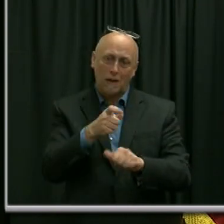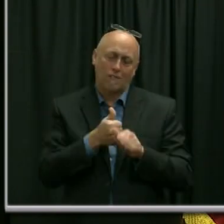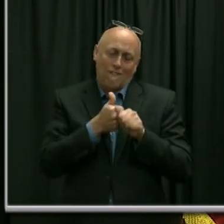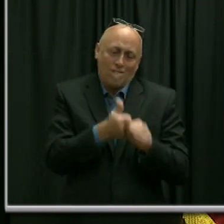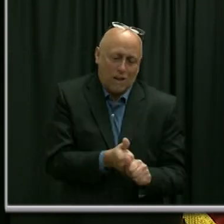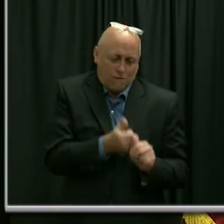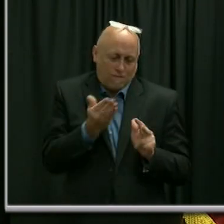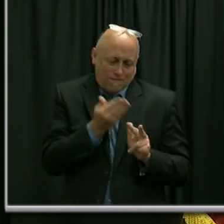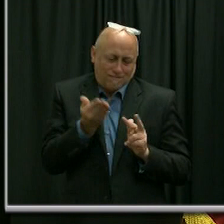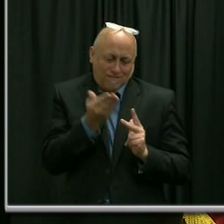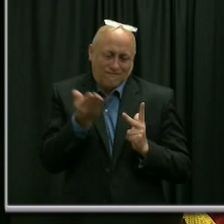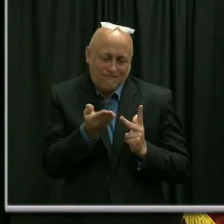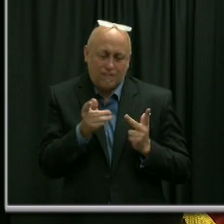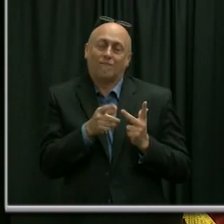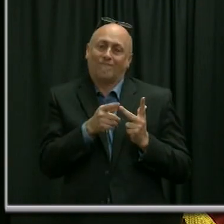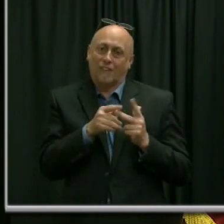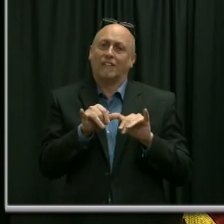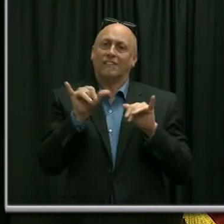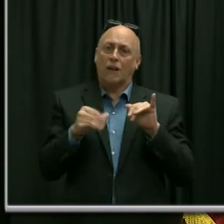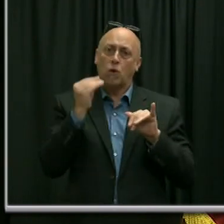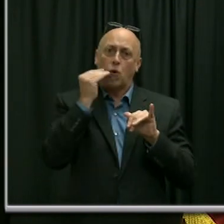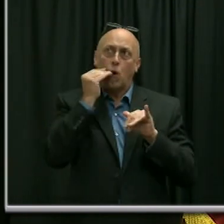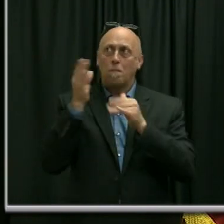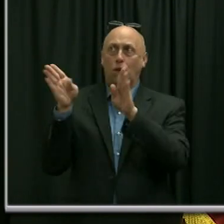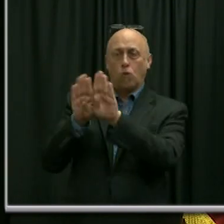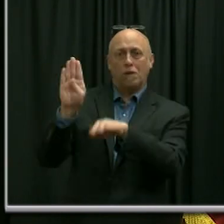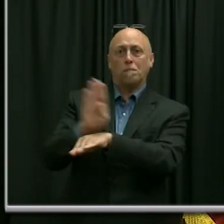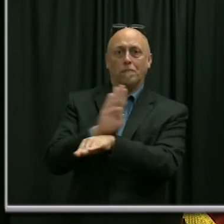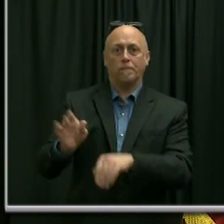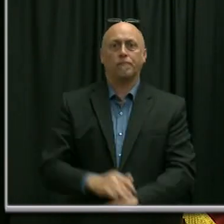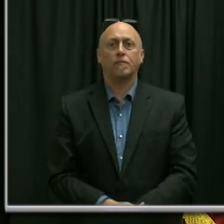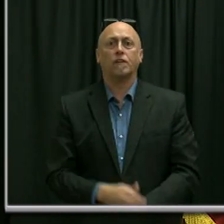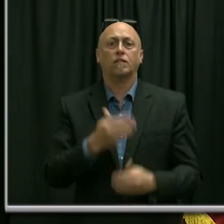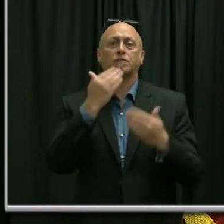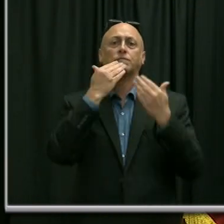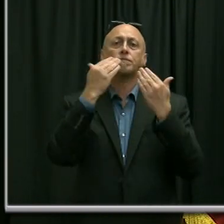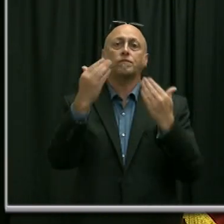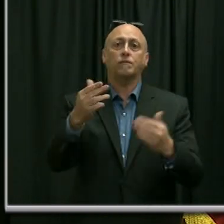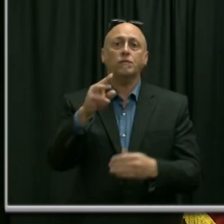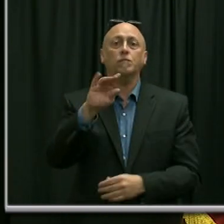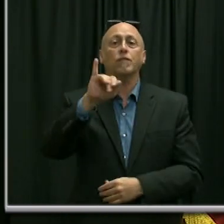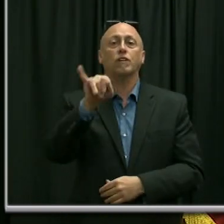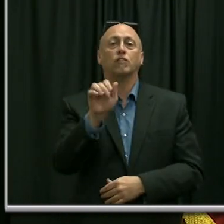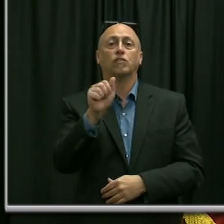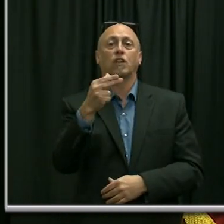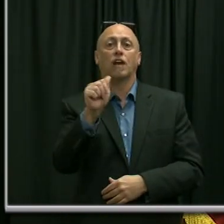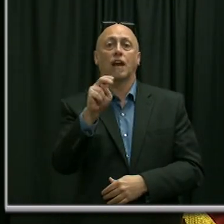GET THERE. AS ALWAYS I AM GRATEFUL TO A DOCTOR ALEXANDER